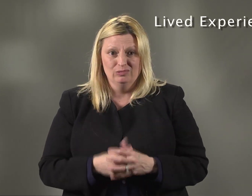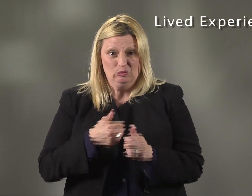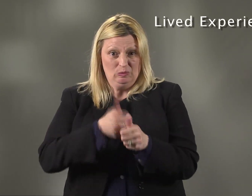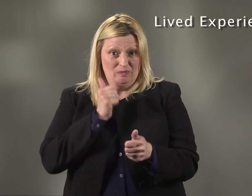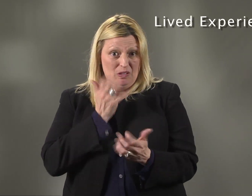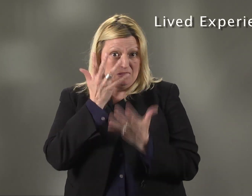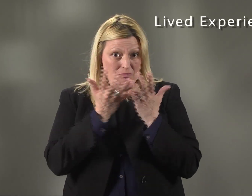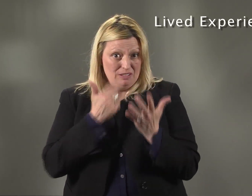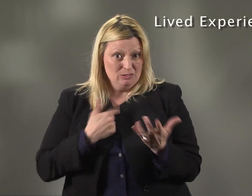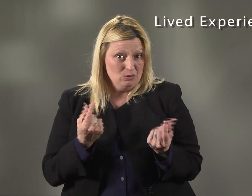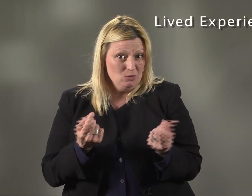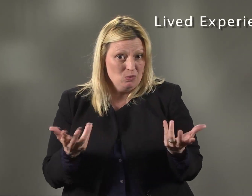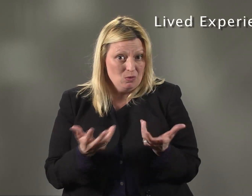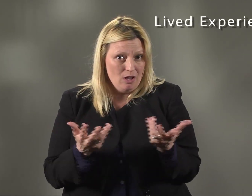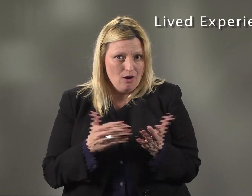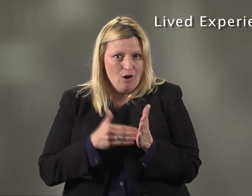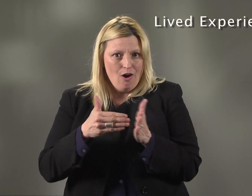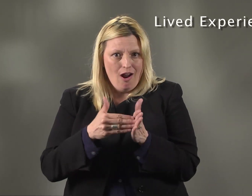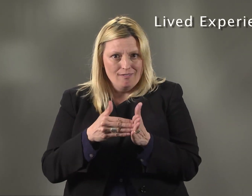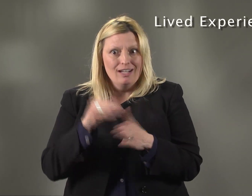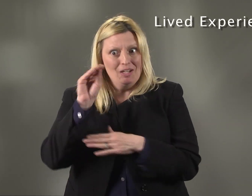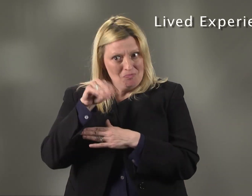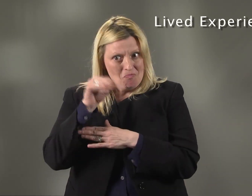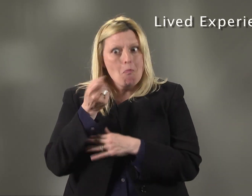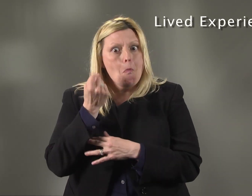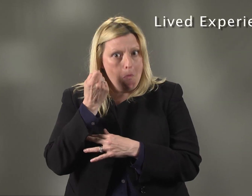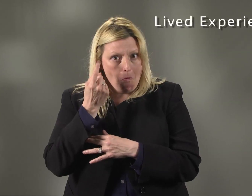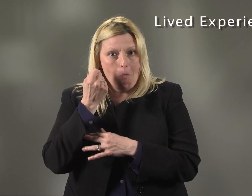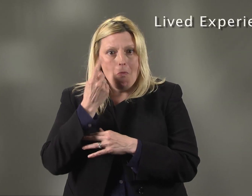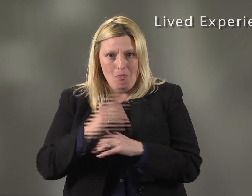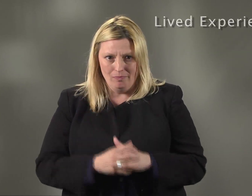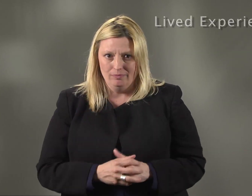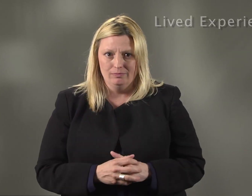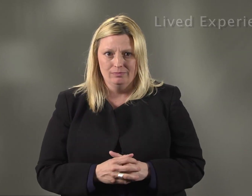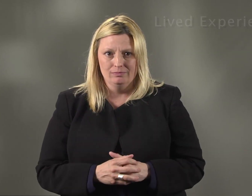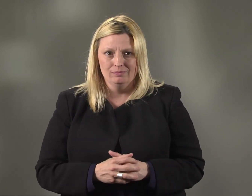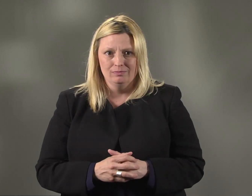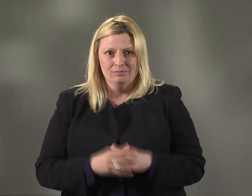but I couldn't understand. To avoid embarrassment, I would often pretend that I understood.